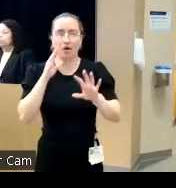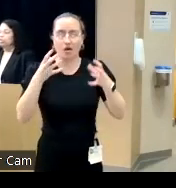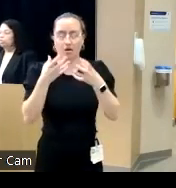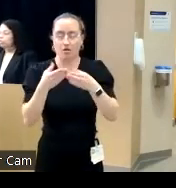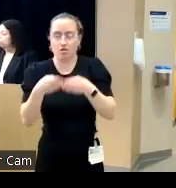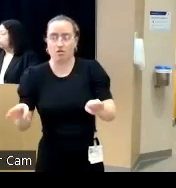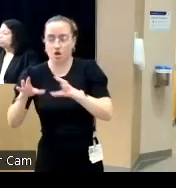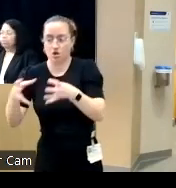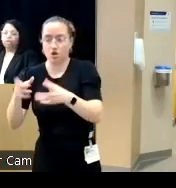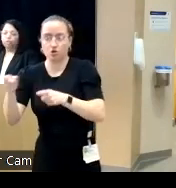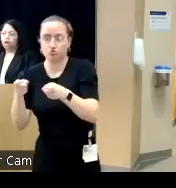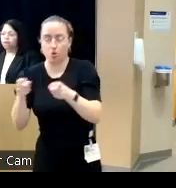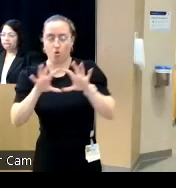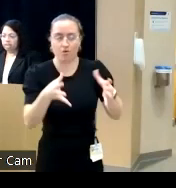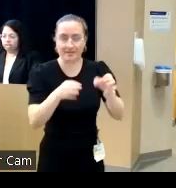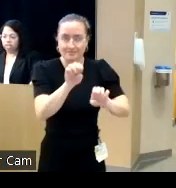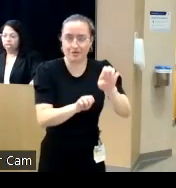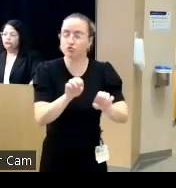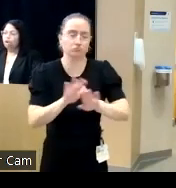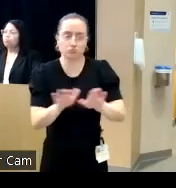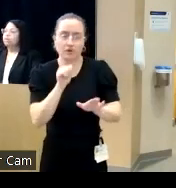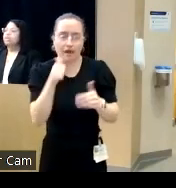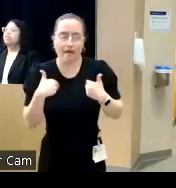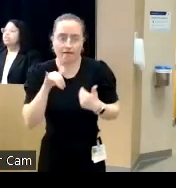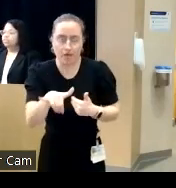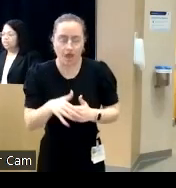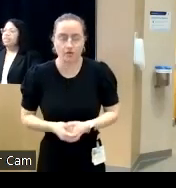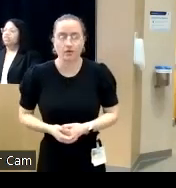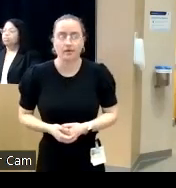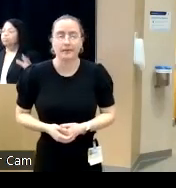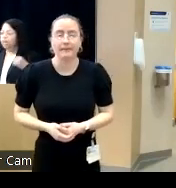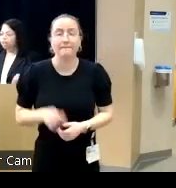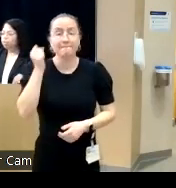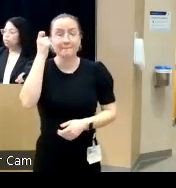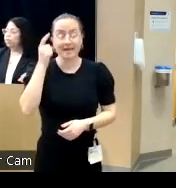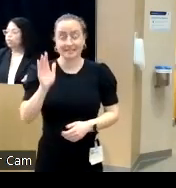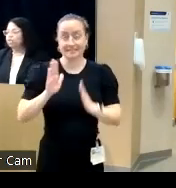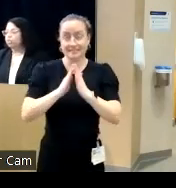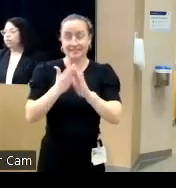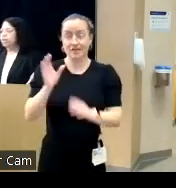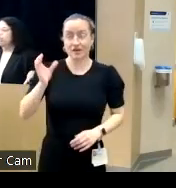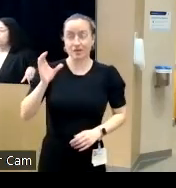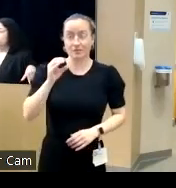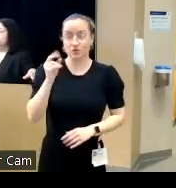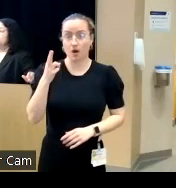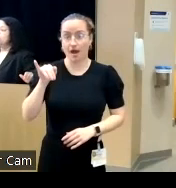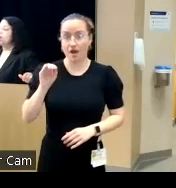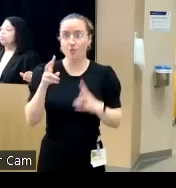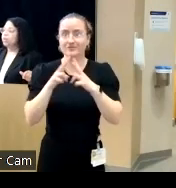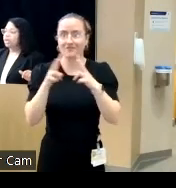experimental group it's a very small in but the city is very supportive of this work because part